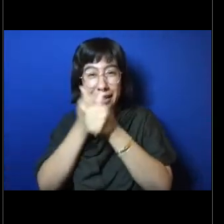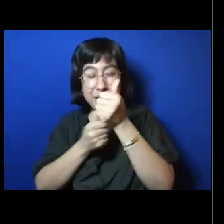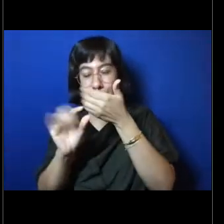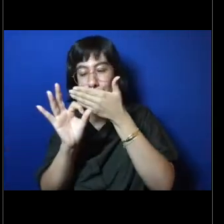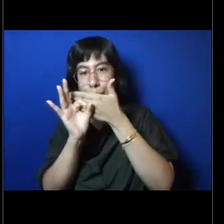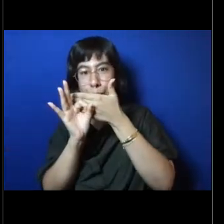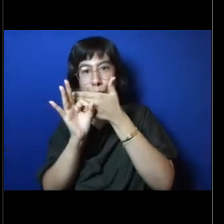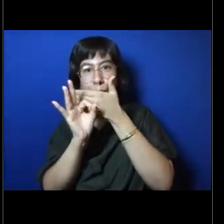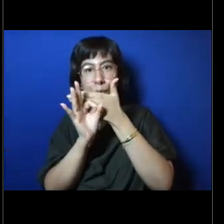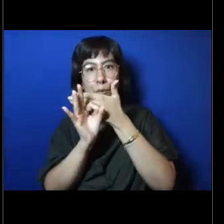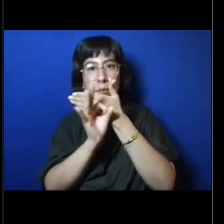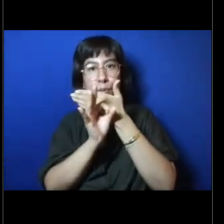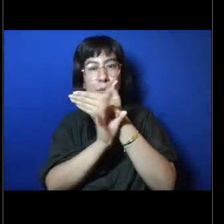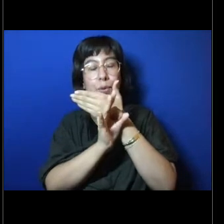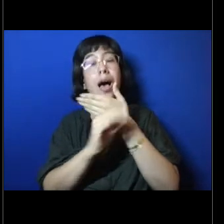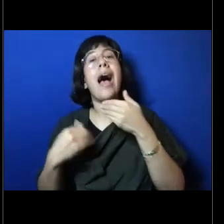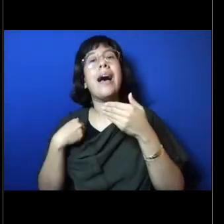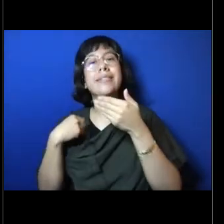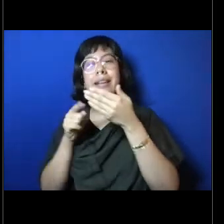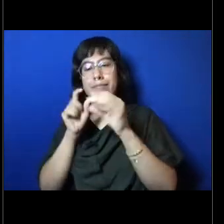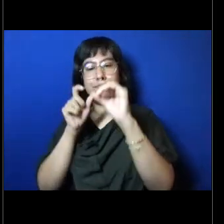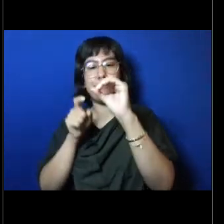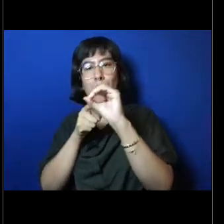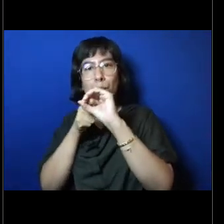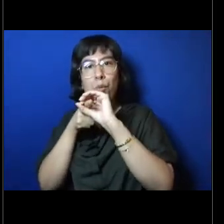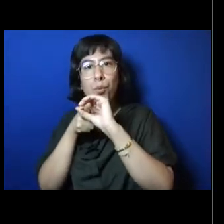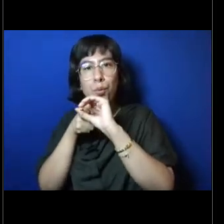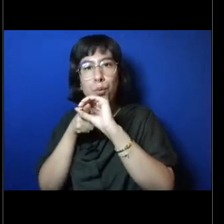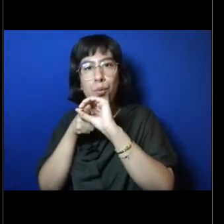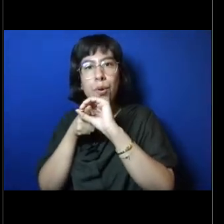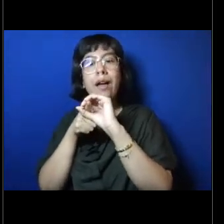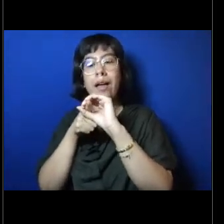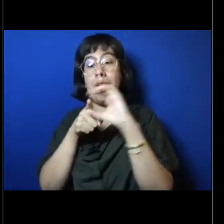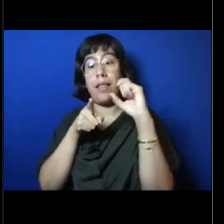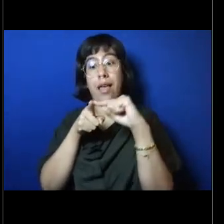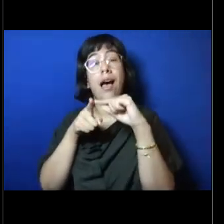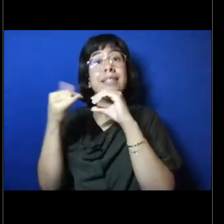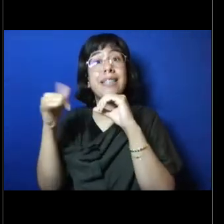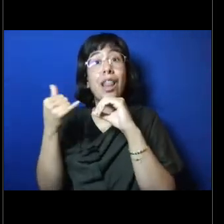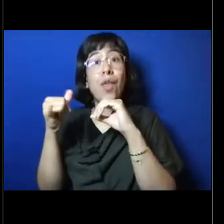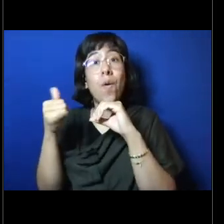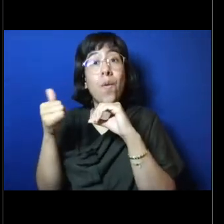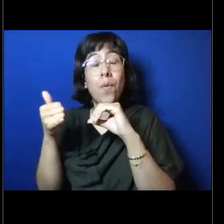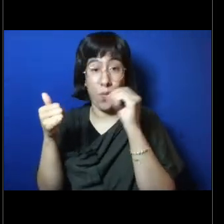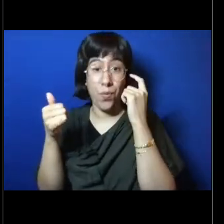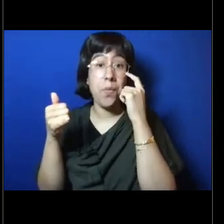that sticks out of it and that's tentacle is yellow. And without looking at any other part of the animal,